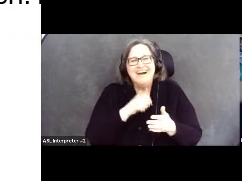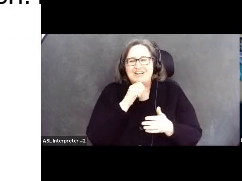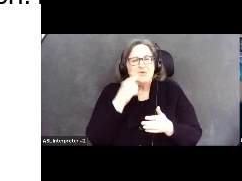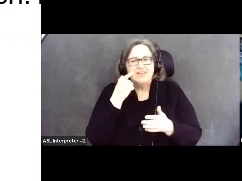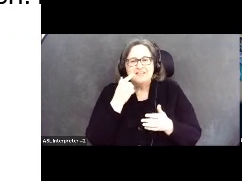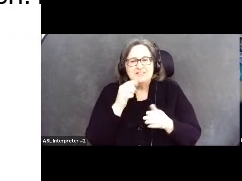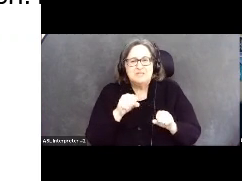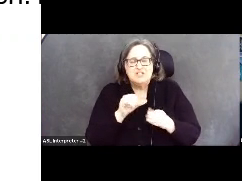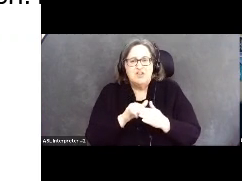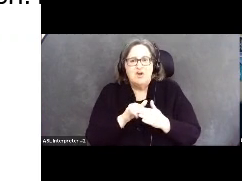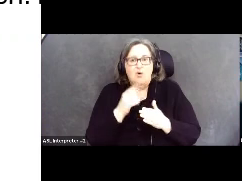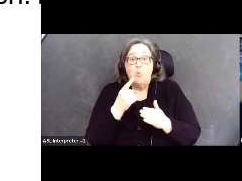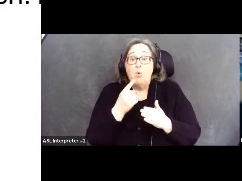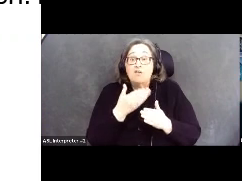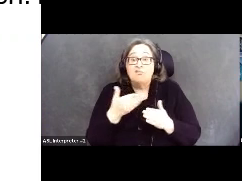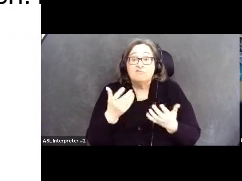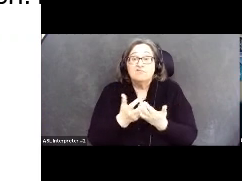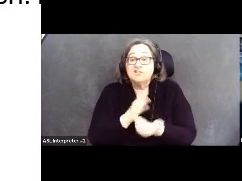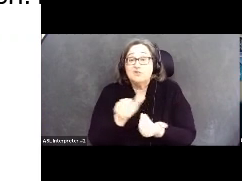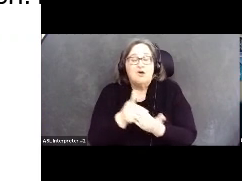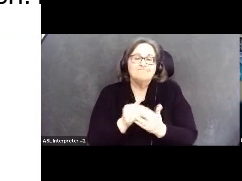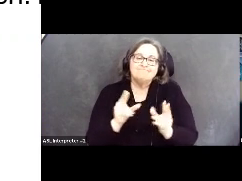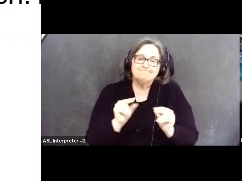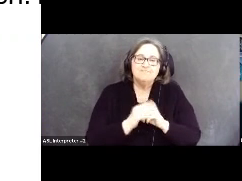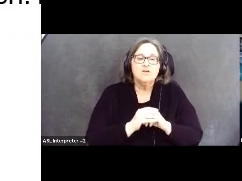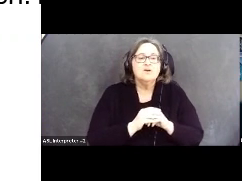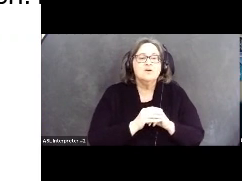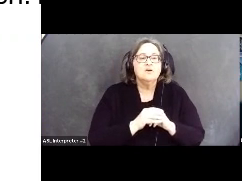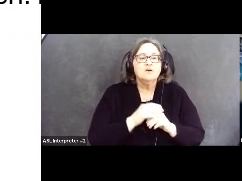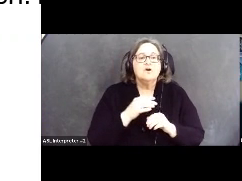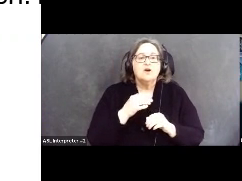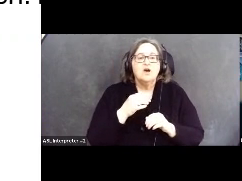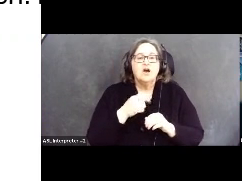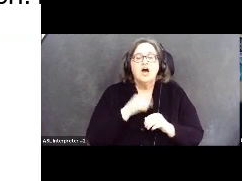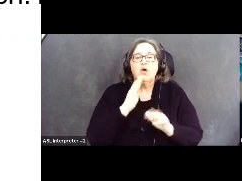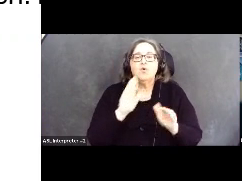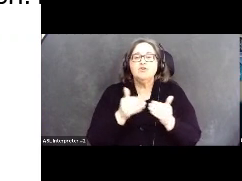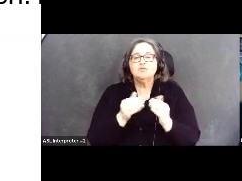one size would fit all. So decided that I will introduce you more to the concepts of